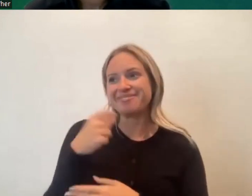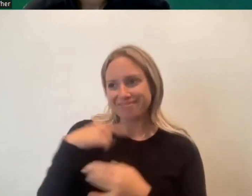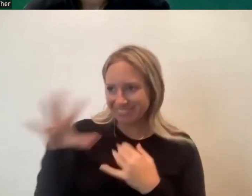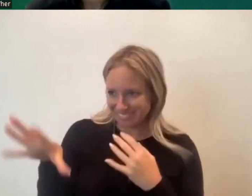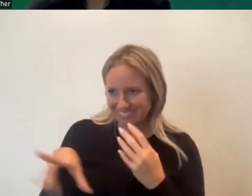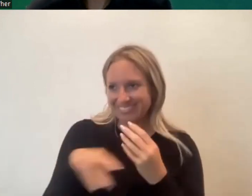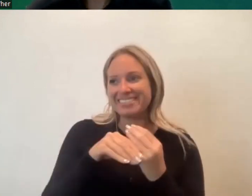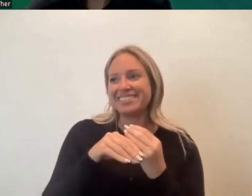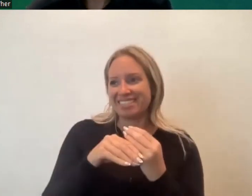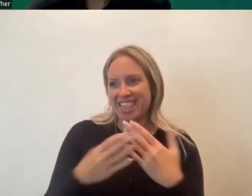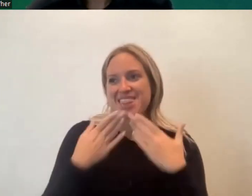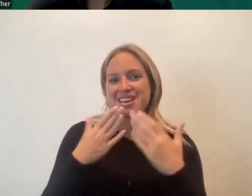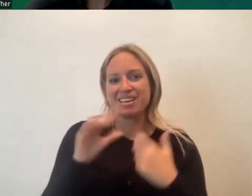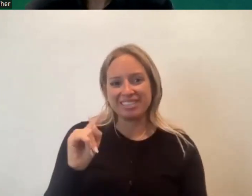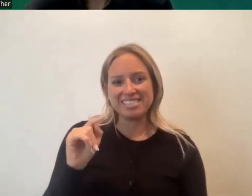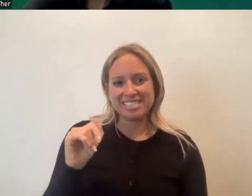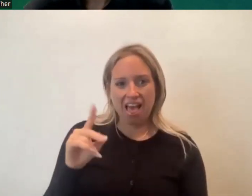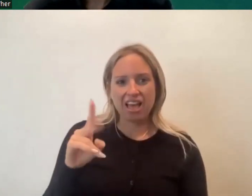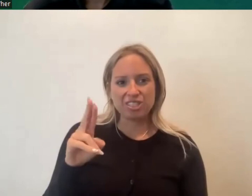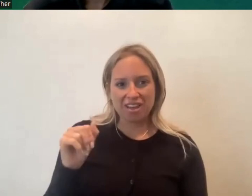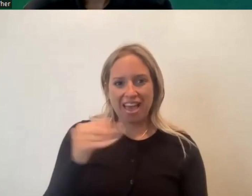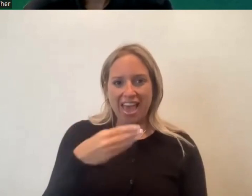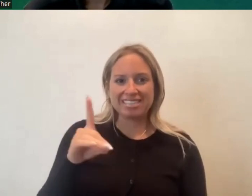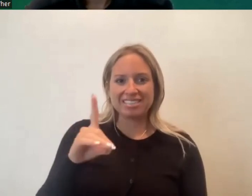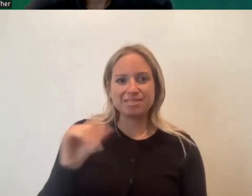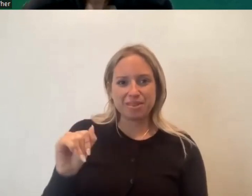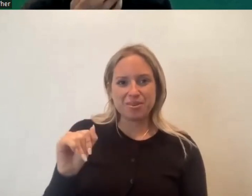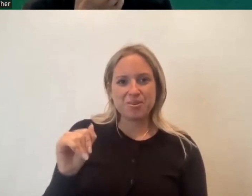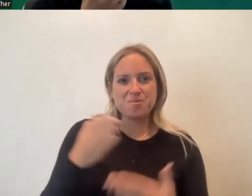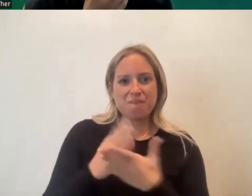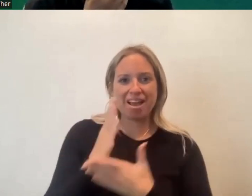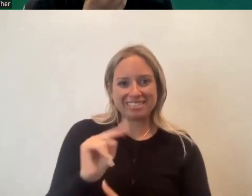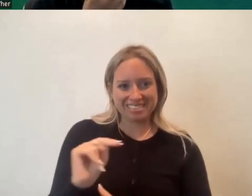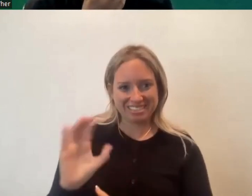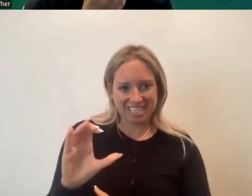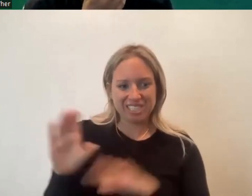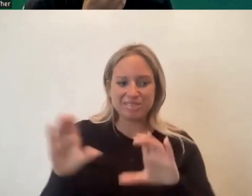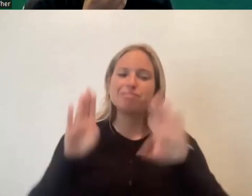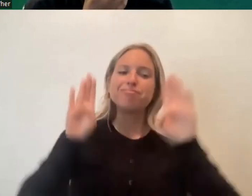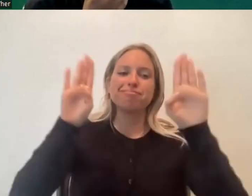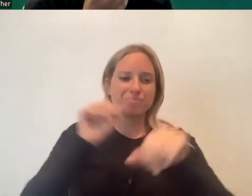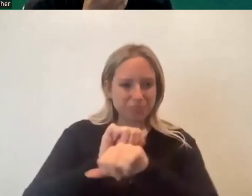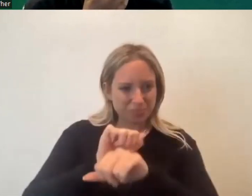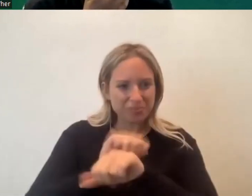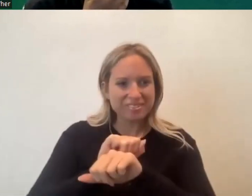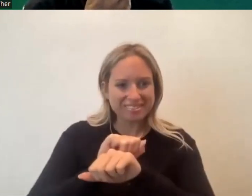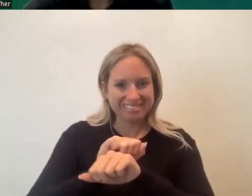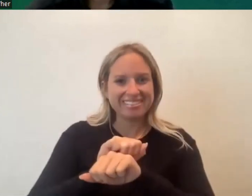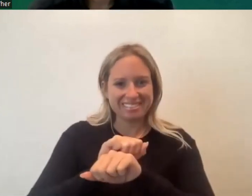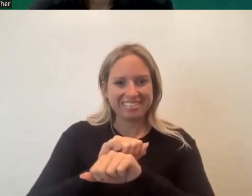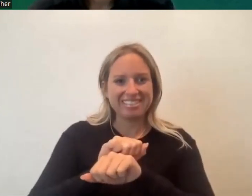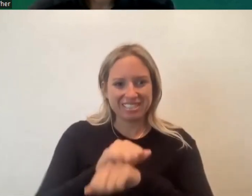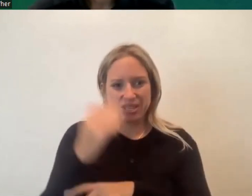Thank you Tadra and Disability Rights NC, you guys do great work serving the entire